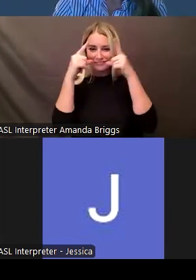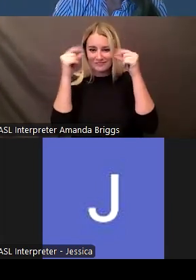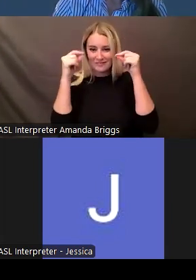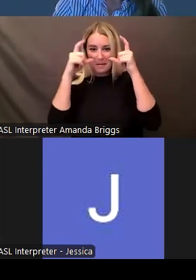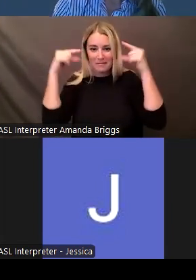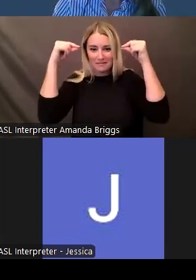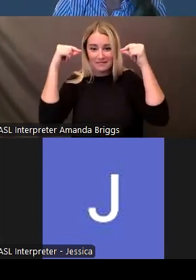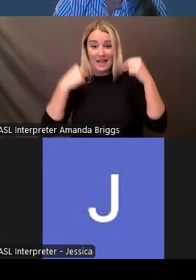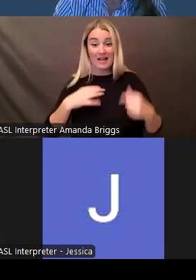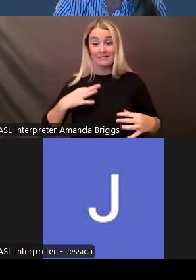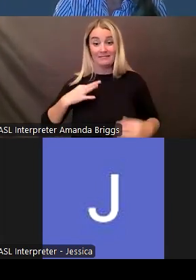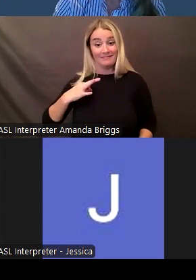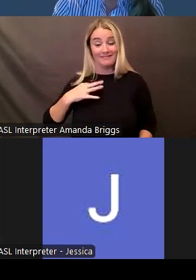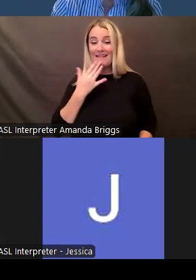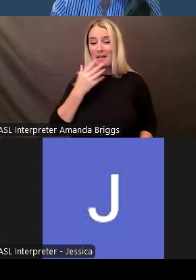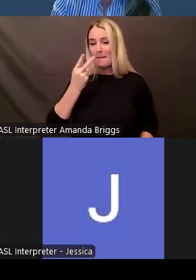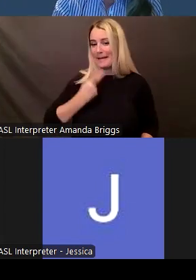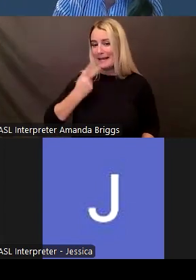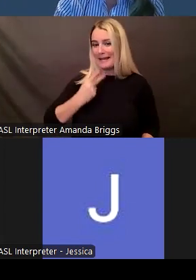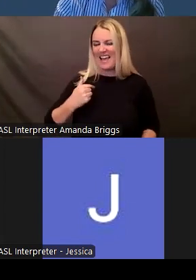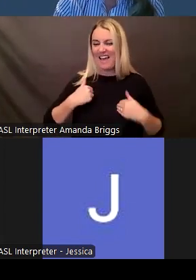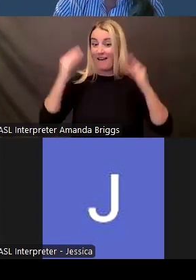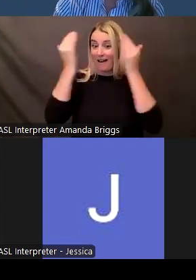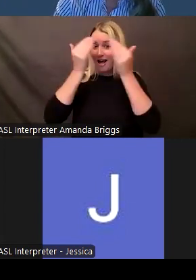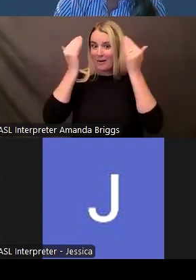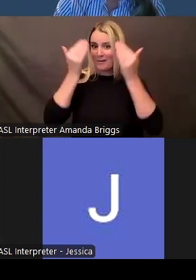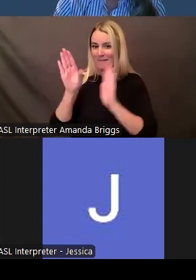and I have a pink sweater on and a Halloween virtual background behind me.